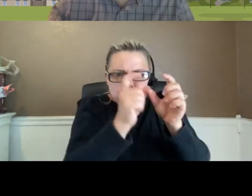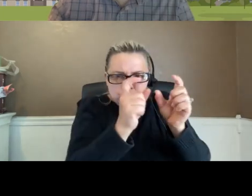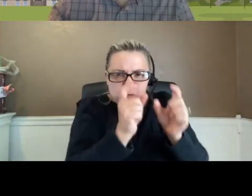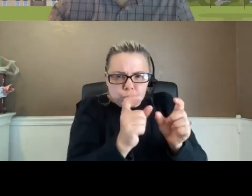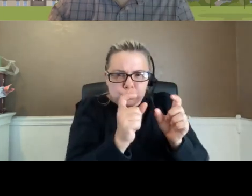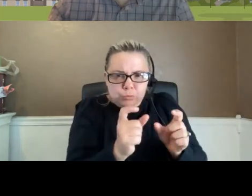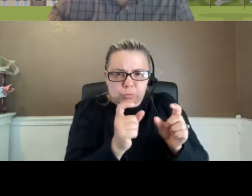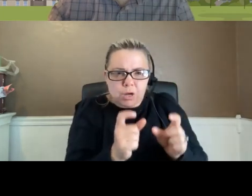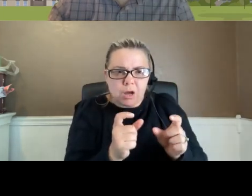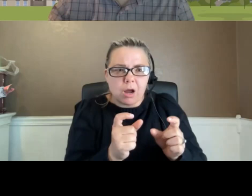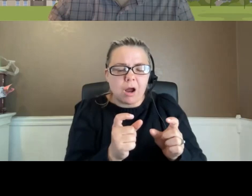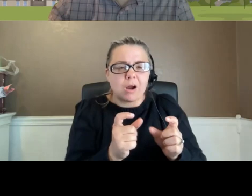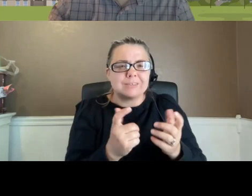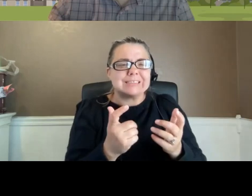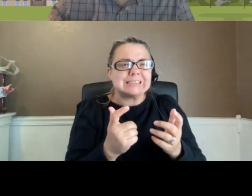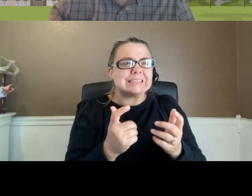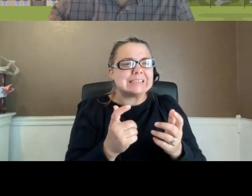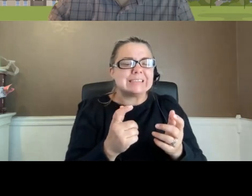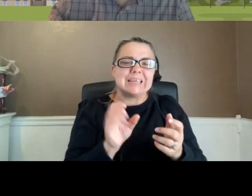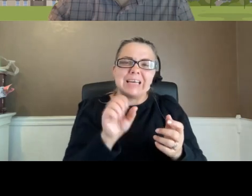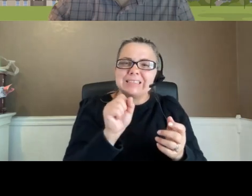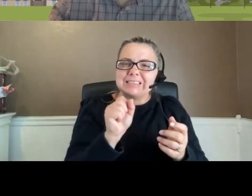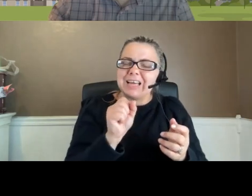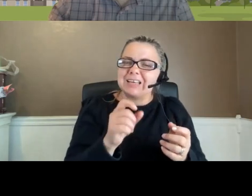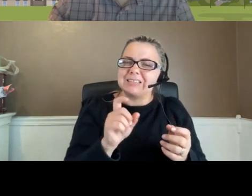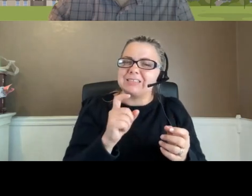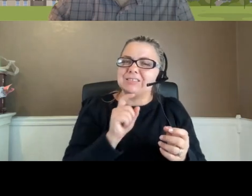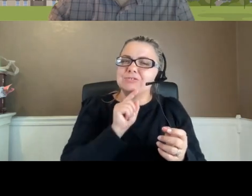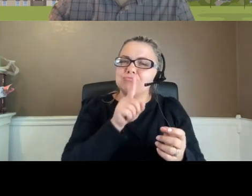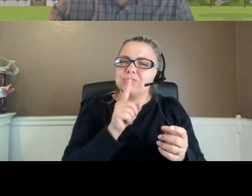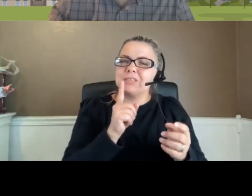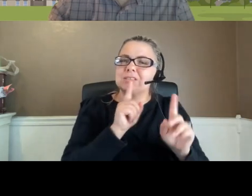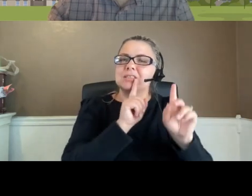It's answering these questions over and over and over again as you identify new issues.